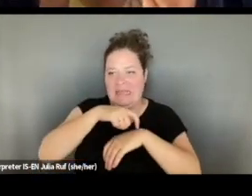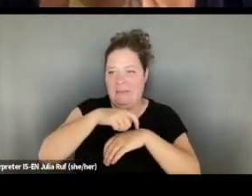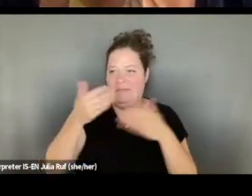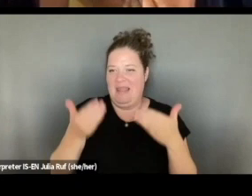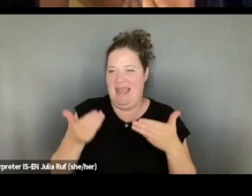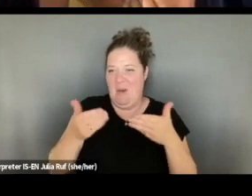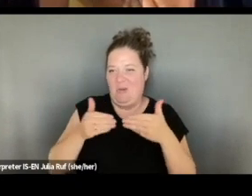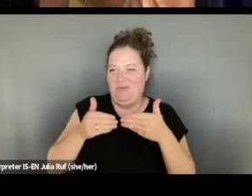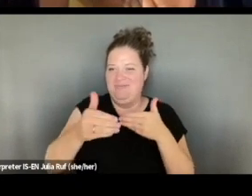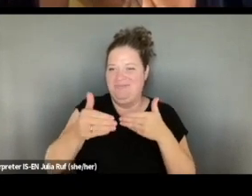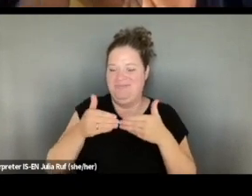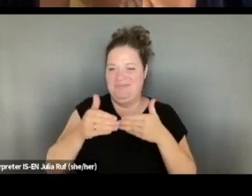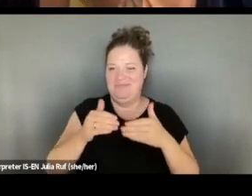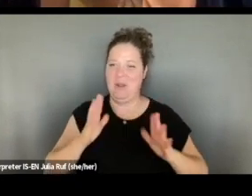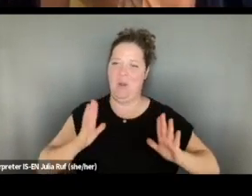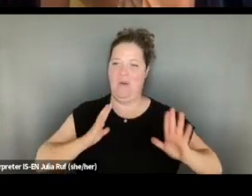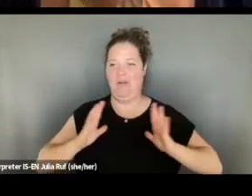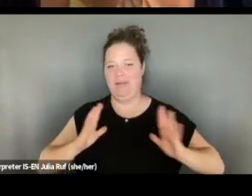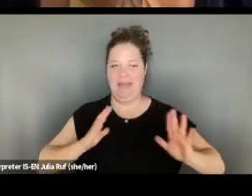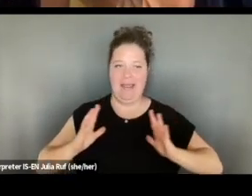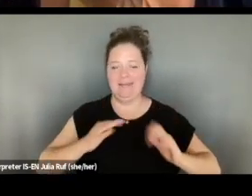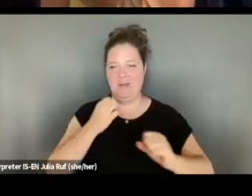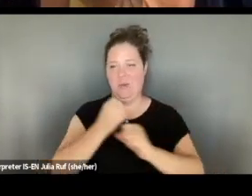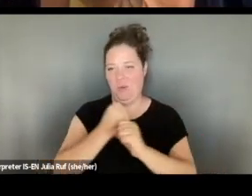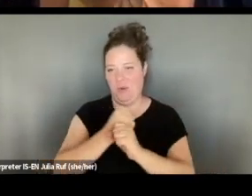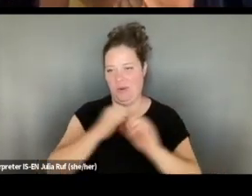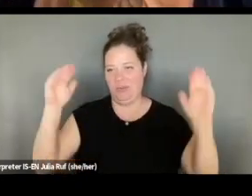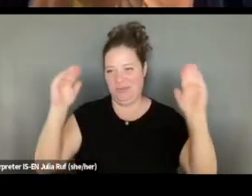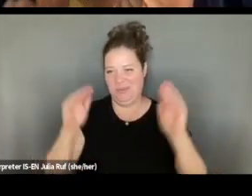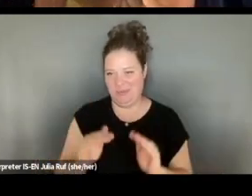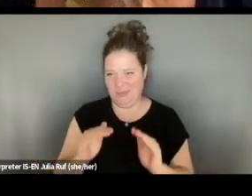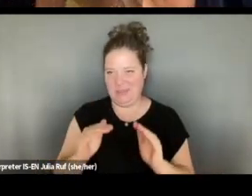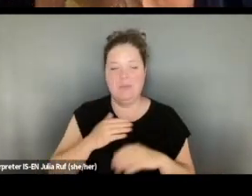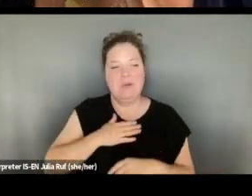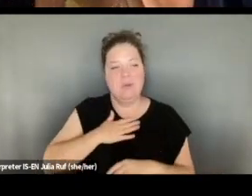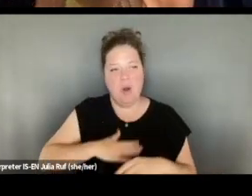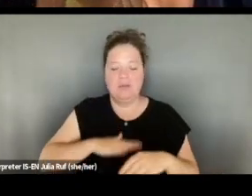summer and so on, but we will really try to make sure that the curriculum